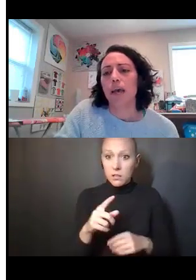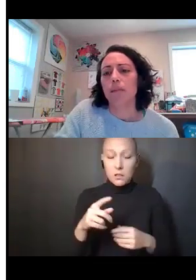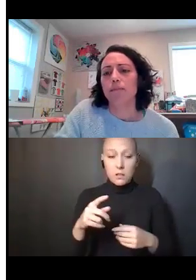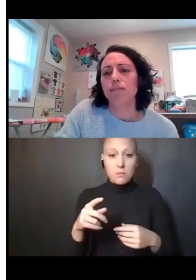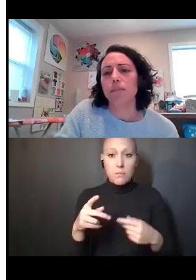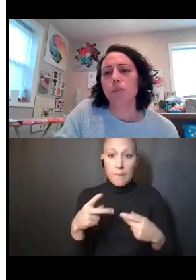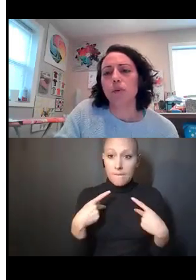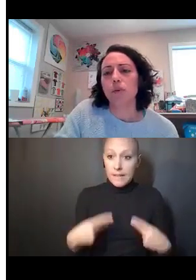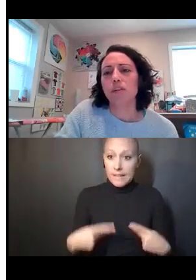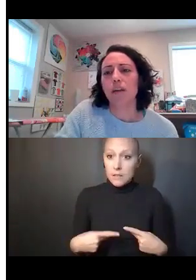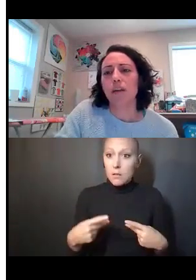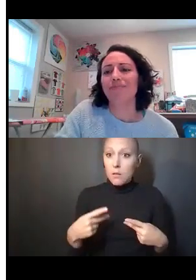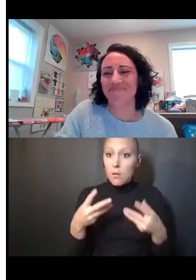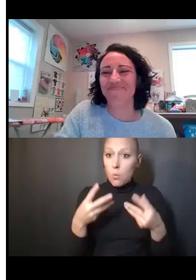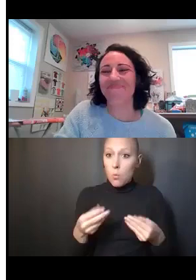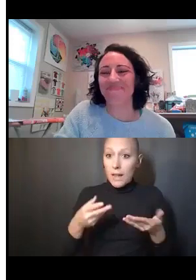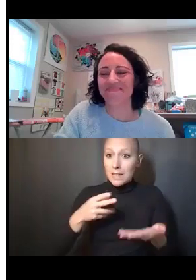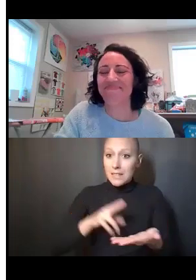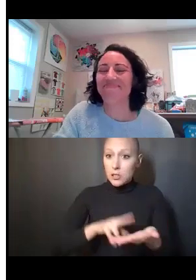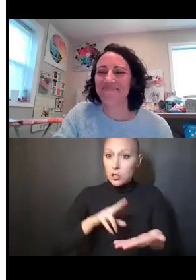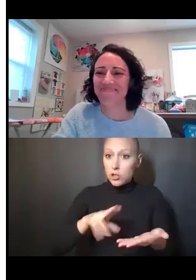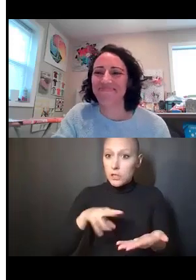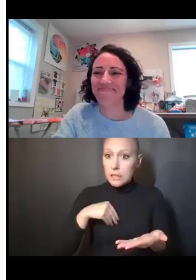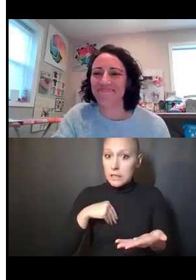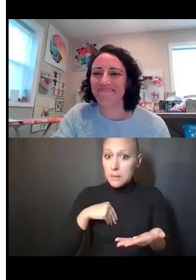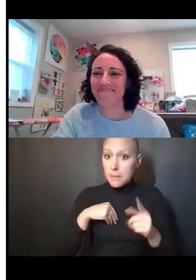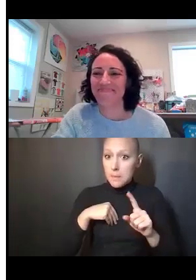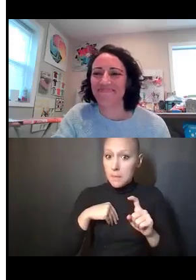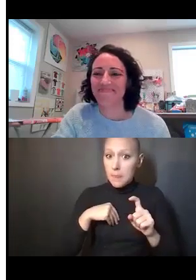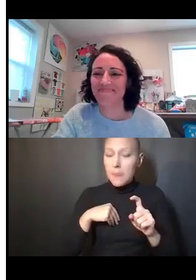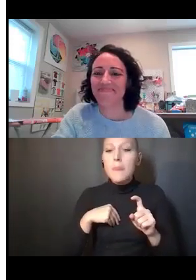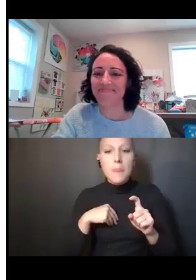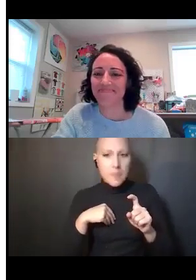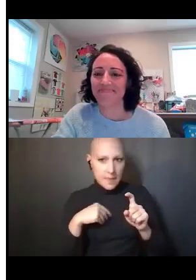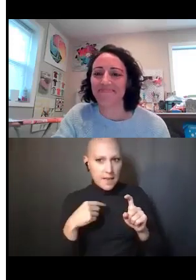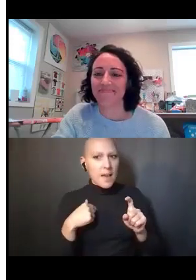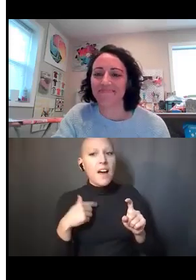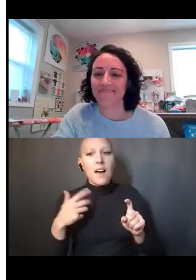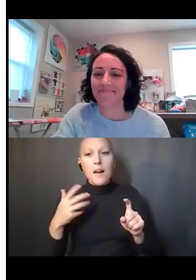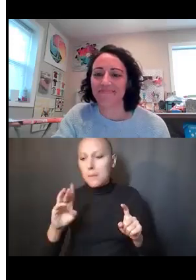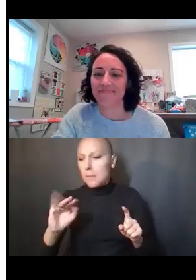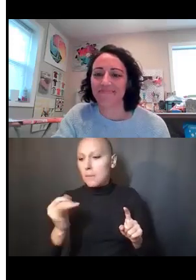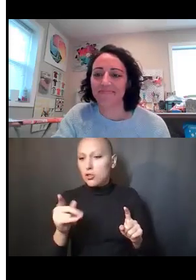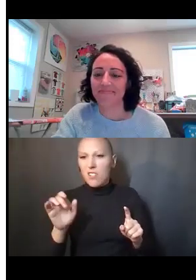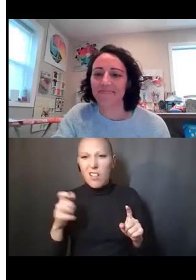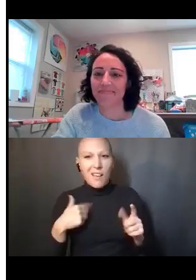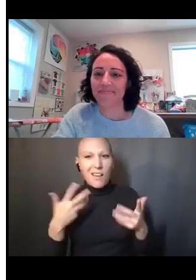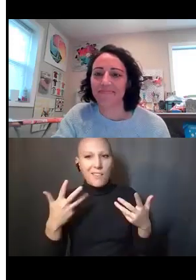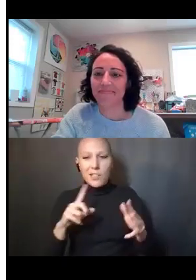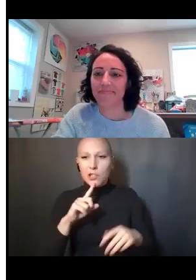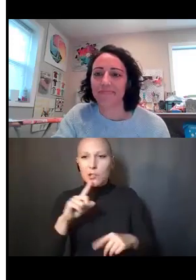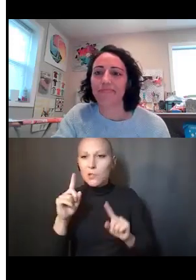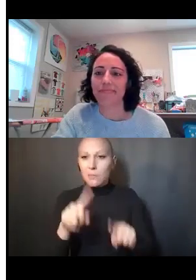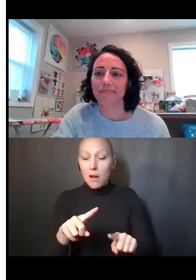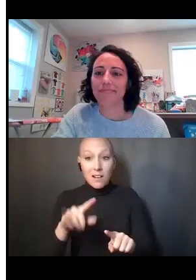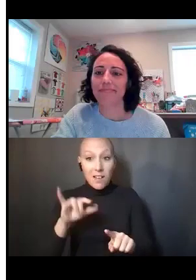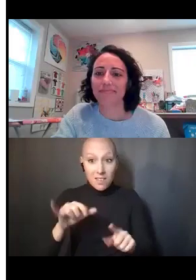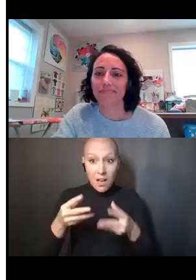Michelle Bulls: I can respond to that. That's a wet signature. We're not accepting wet signatures.